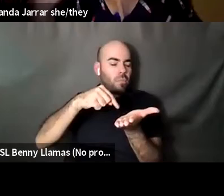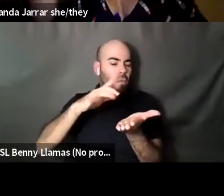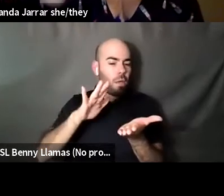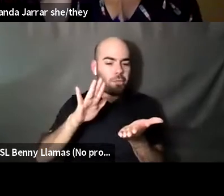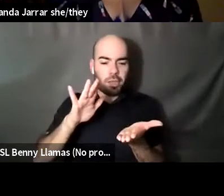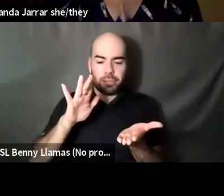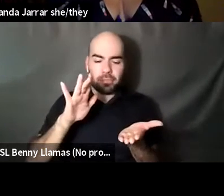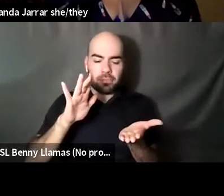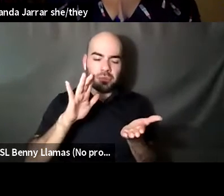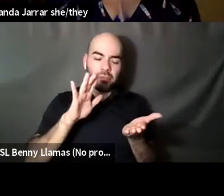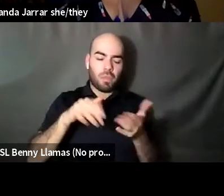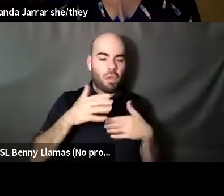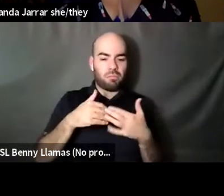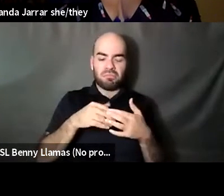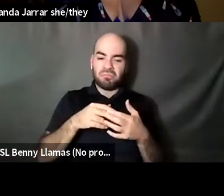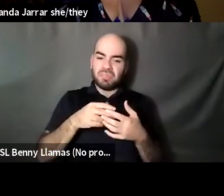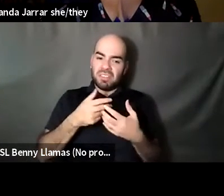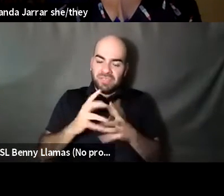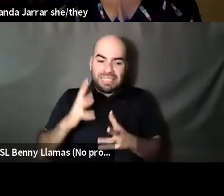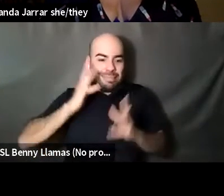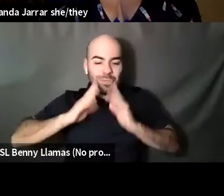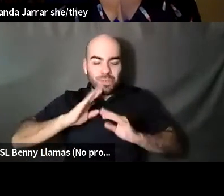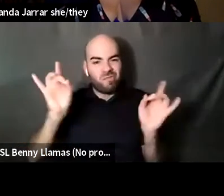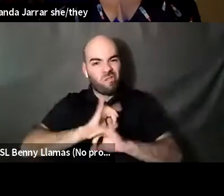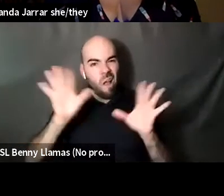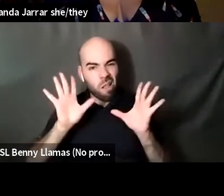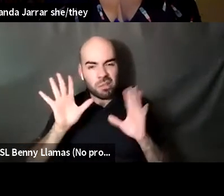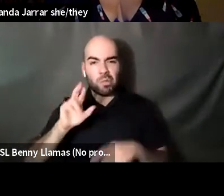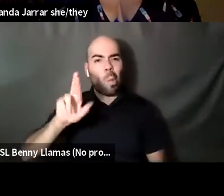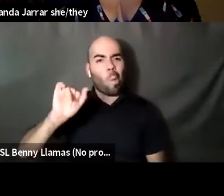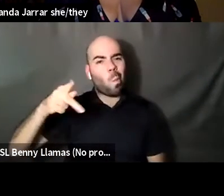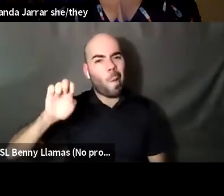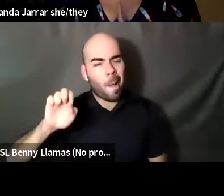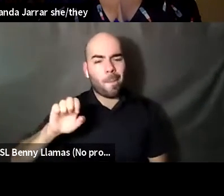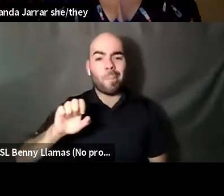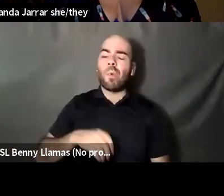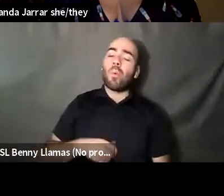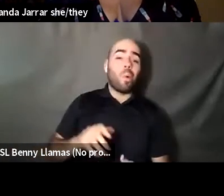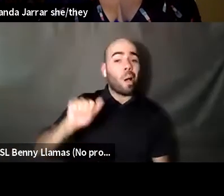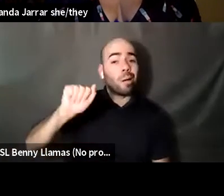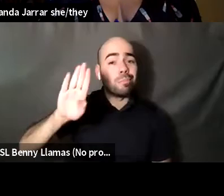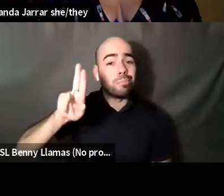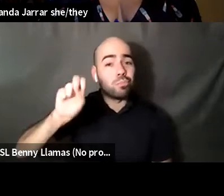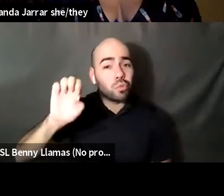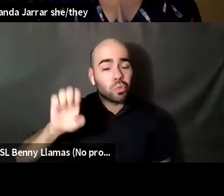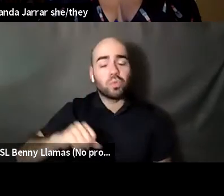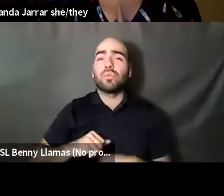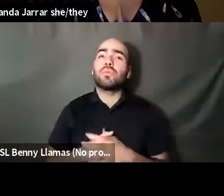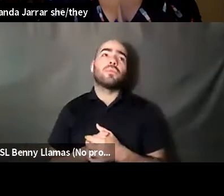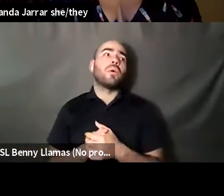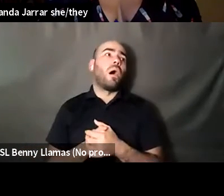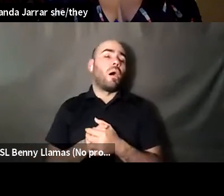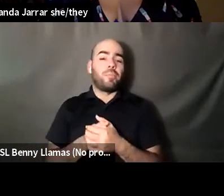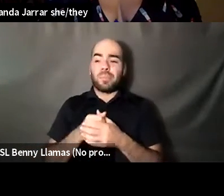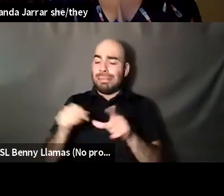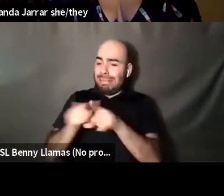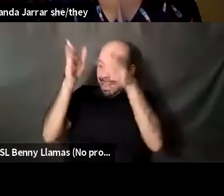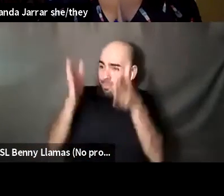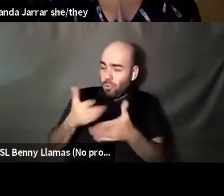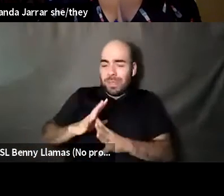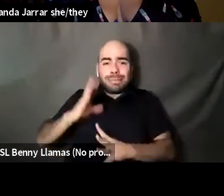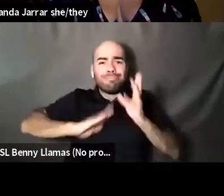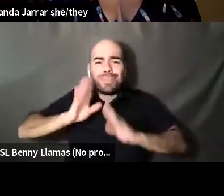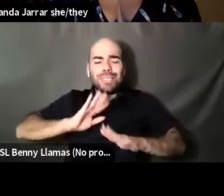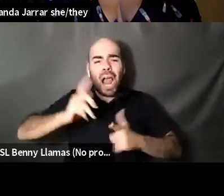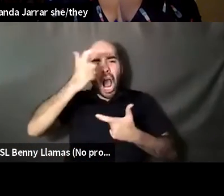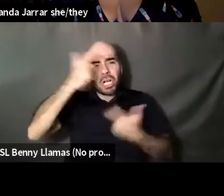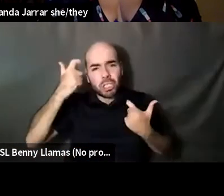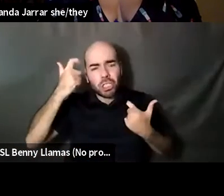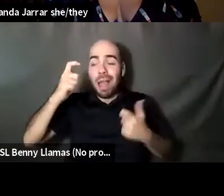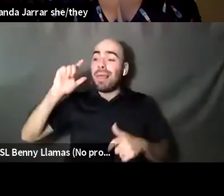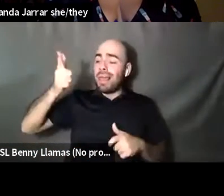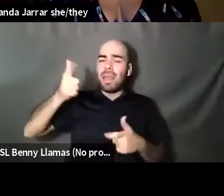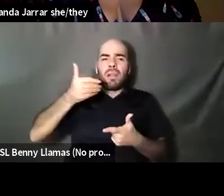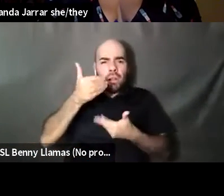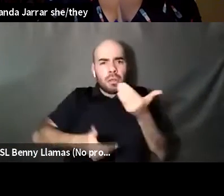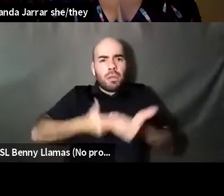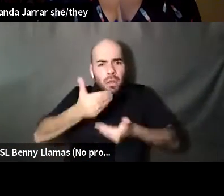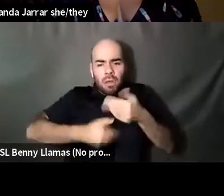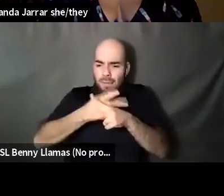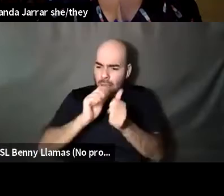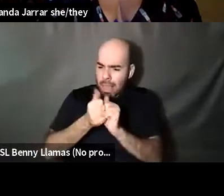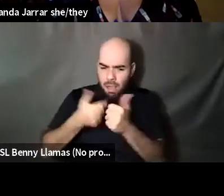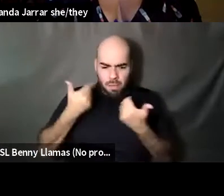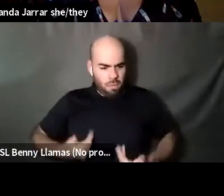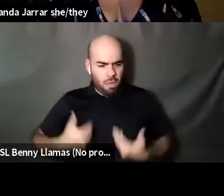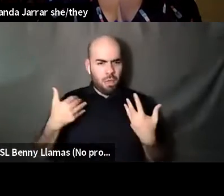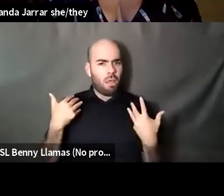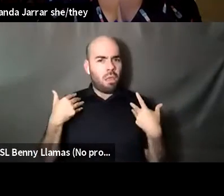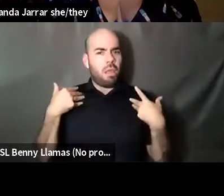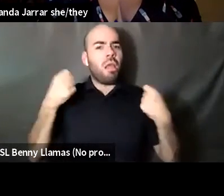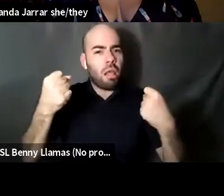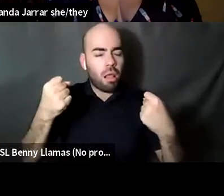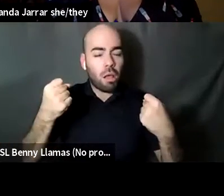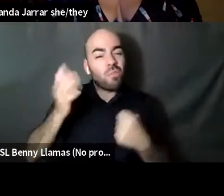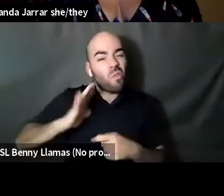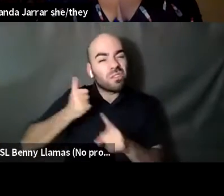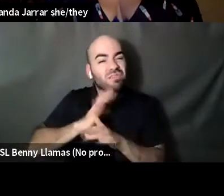Kenyon Farrow (he/him/his): That kind of violence in violation, but also the person or character or, you know, like being able to then Rick how a person then finds a path to reclaim their own desire and sexuality when there's been a breach or you know whether you know violence. Oh.